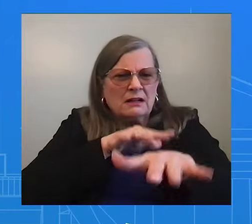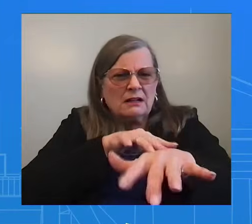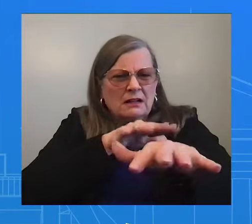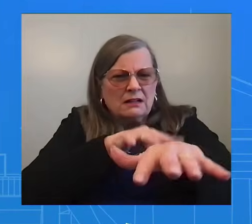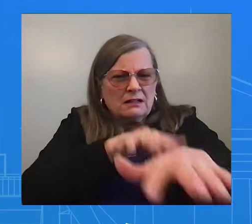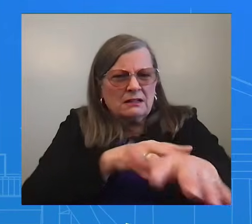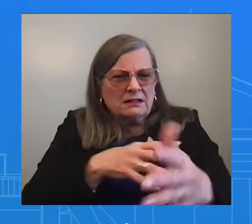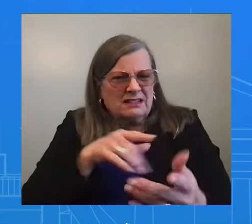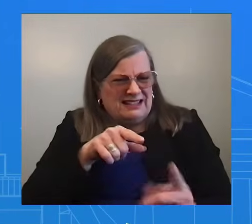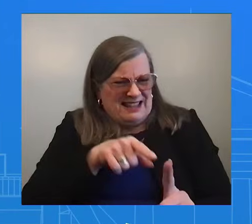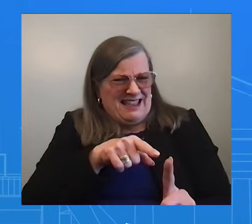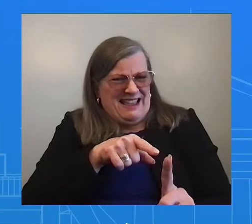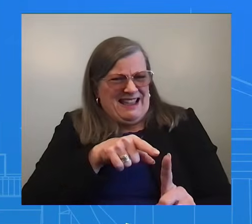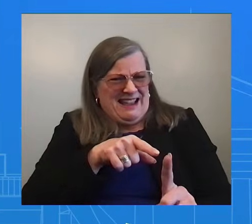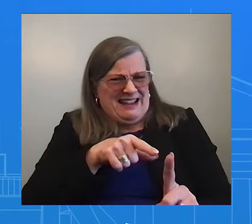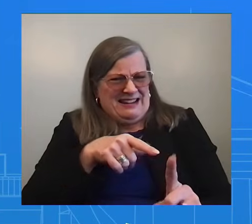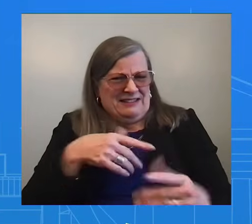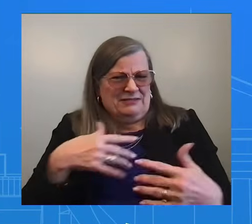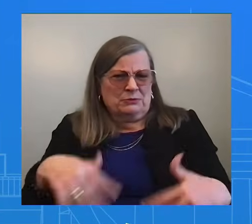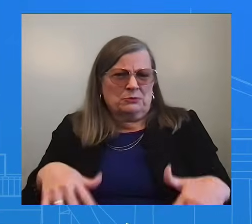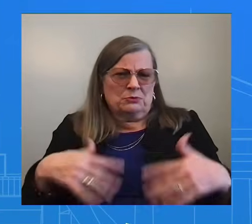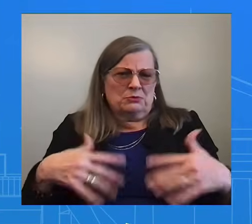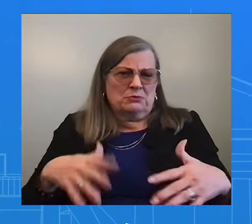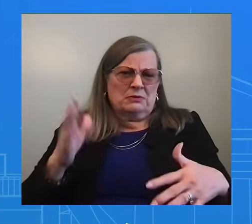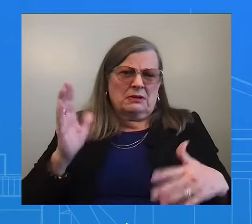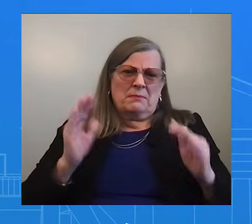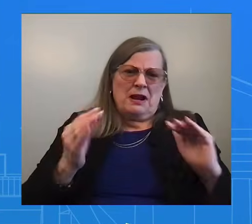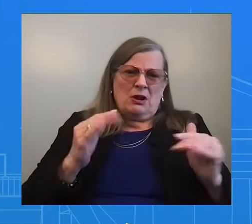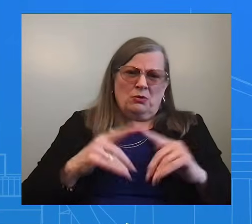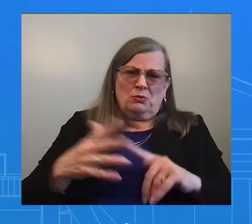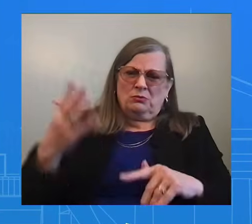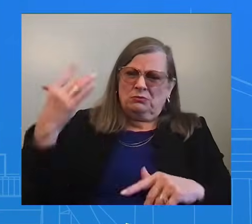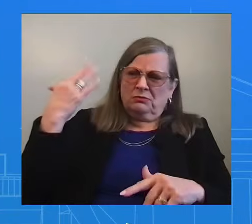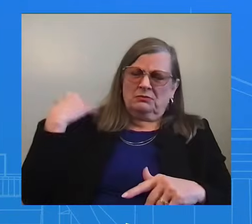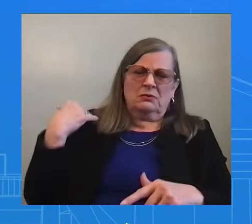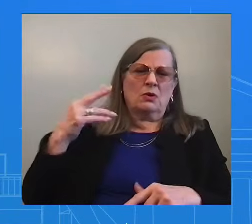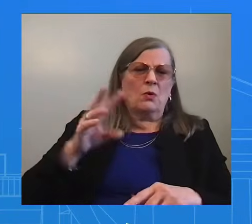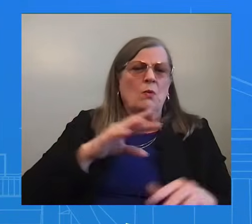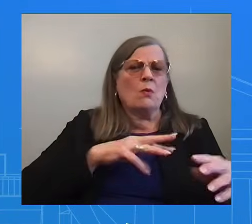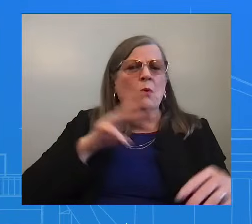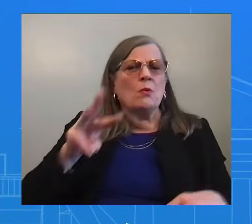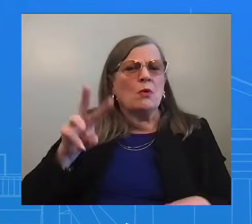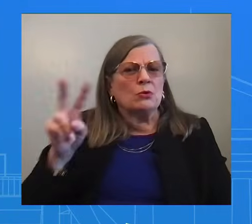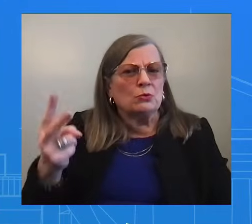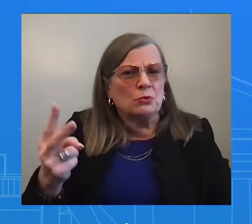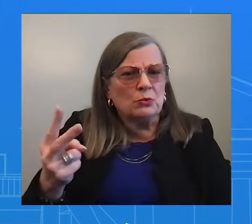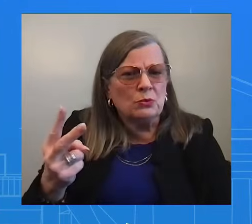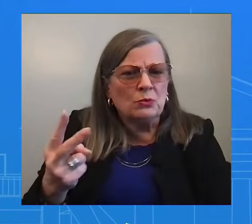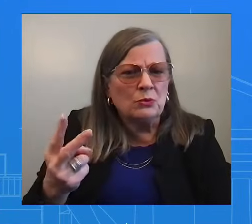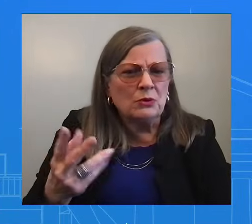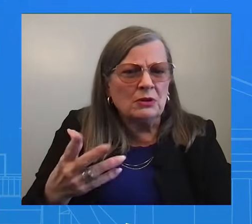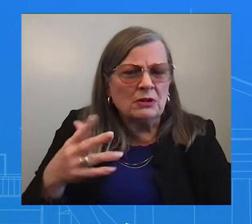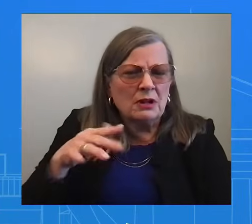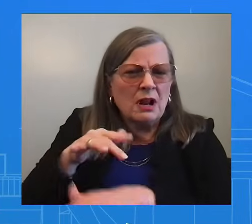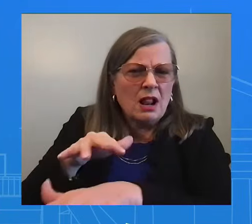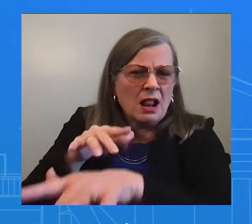I mean, it's a historic level of migration. And there's a lot of reasons for it. And we're not the only country that's facing this flow.